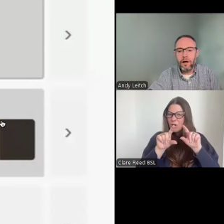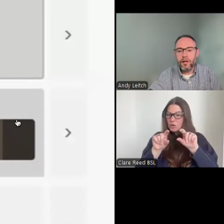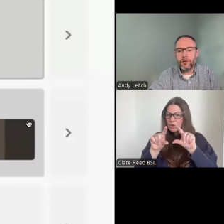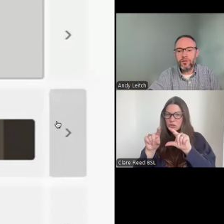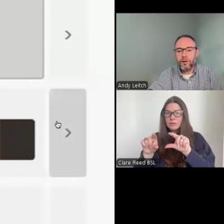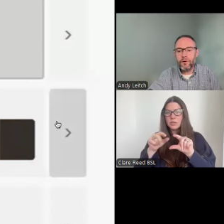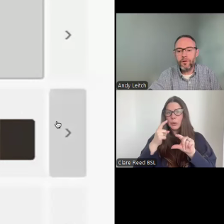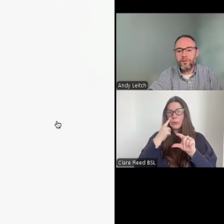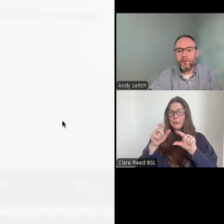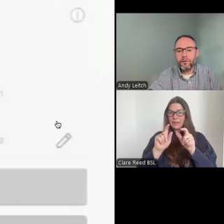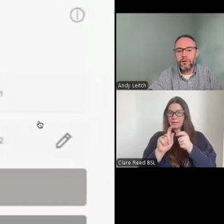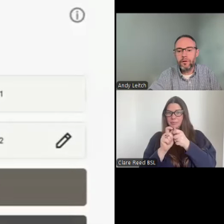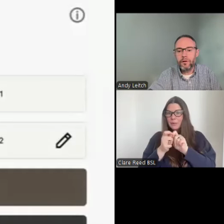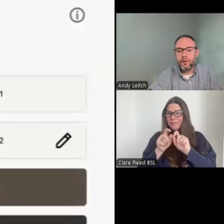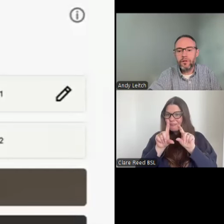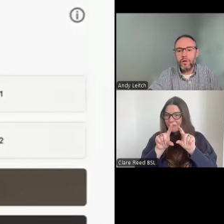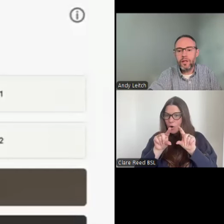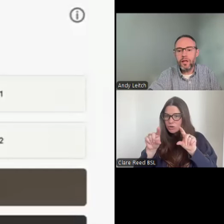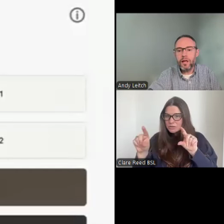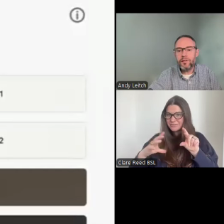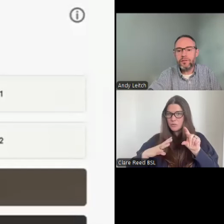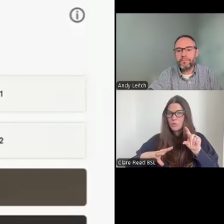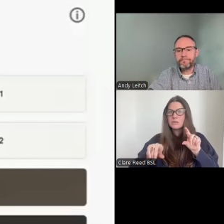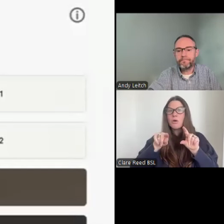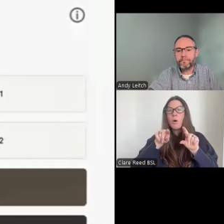I can also, if I want to, tweak the colors.